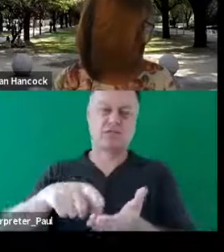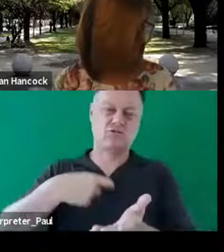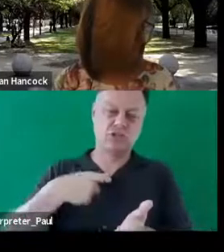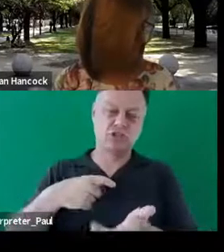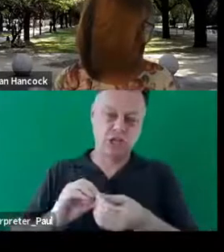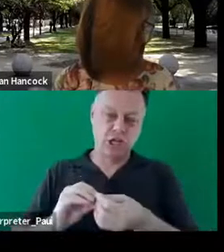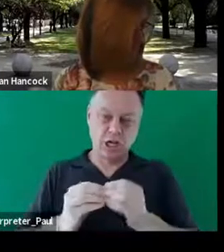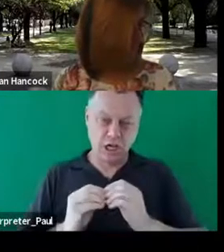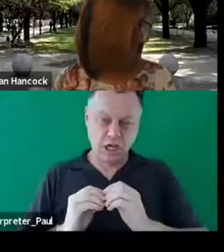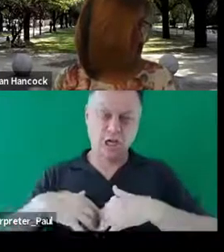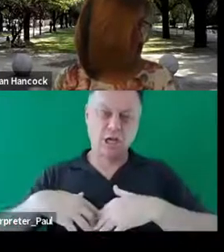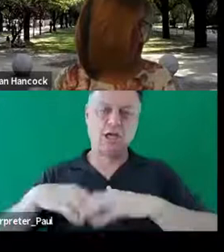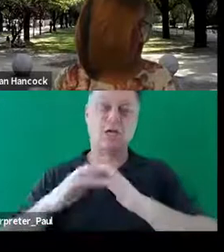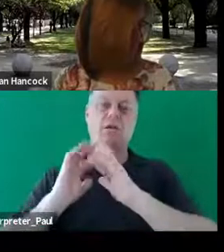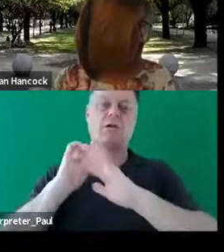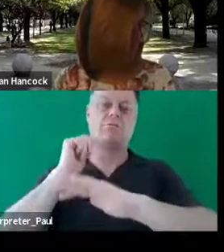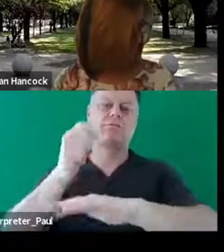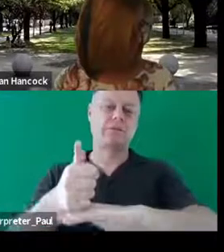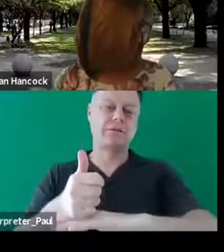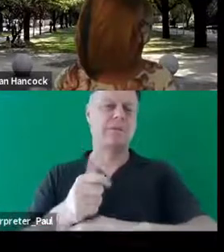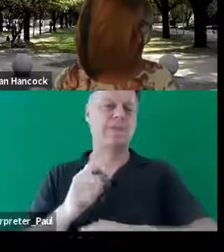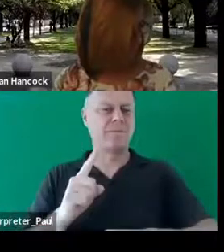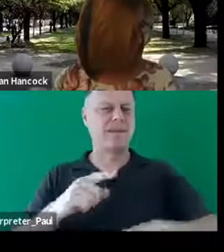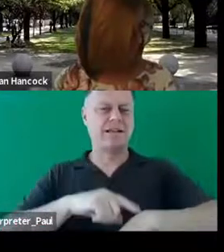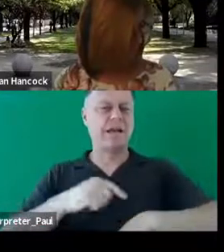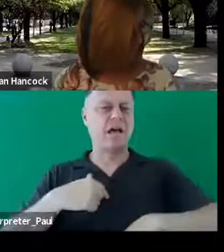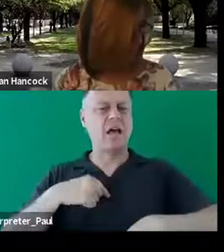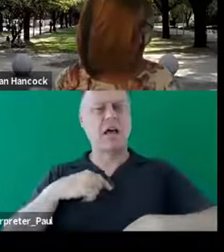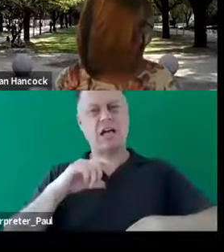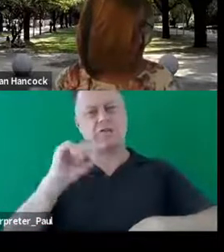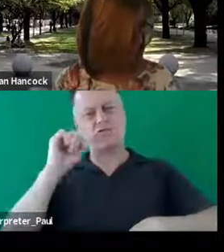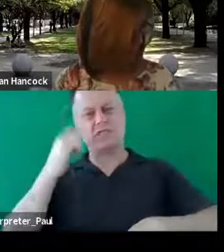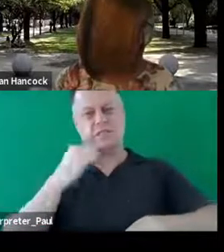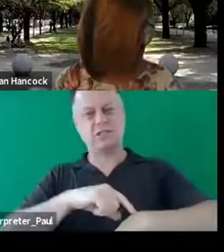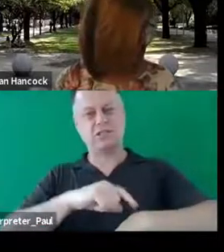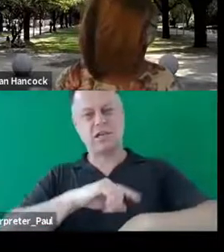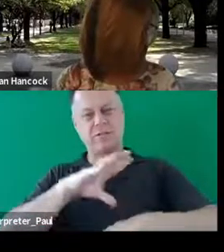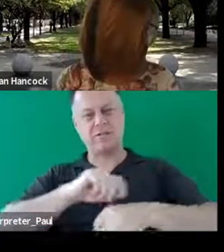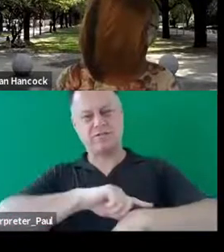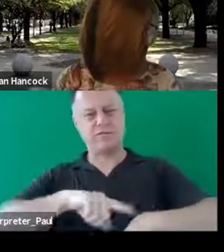but it was still more time-consuming than we’d initially realised. So we were a bit